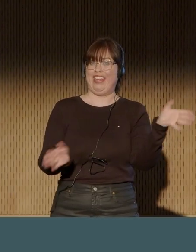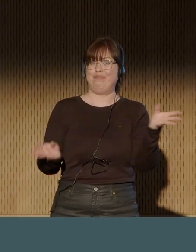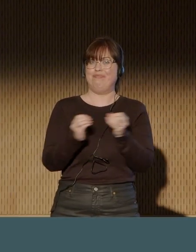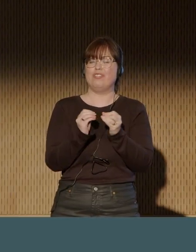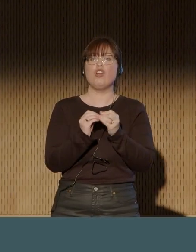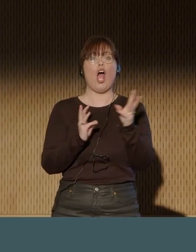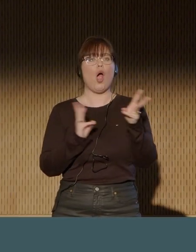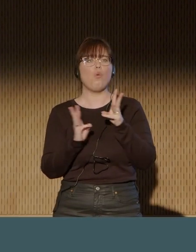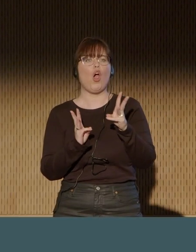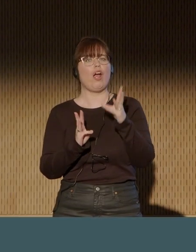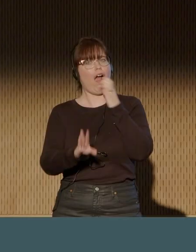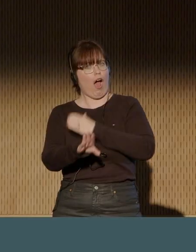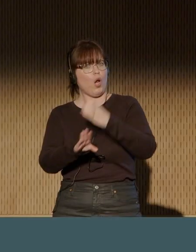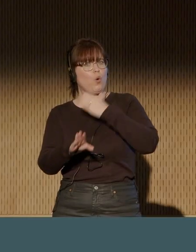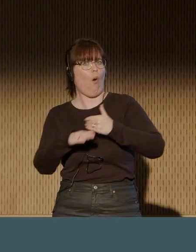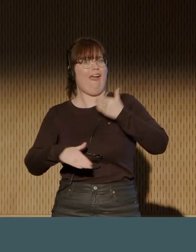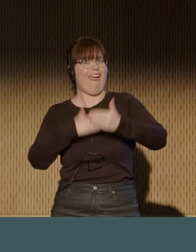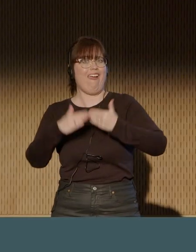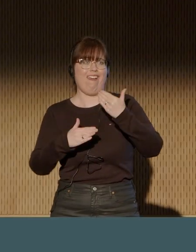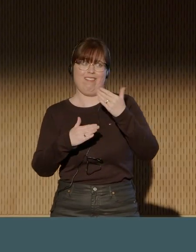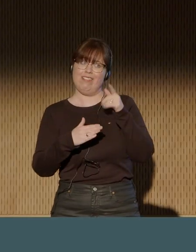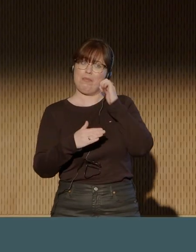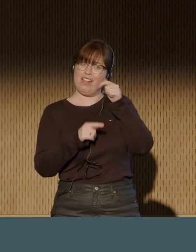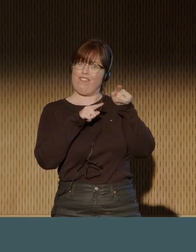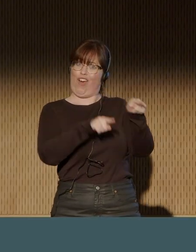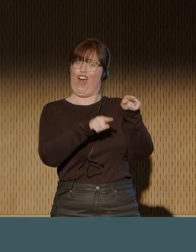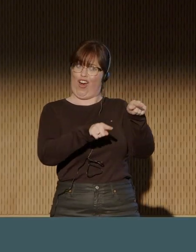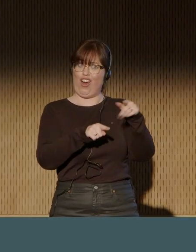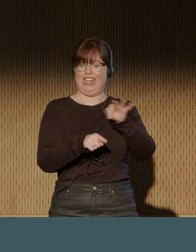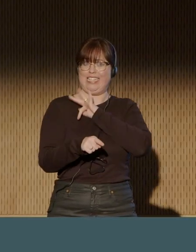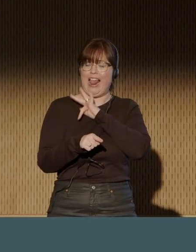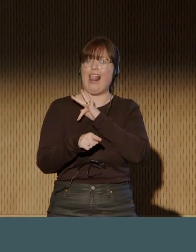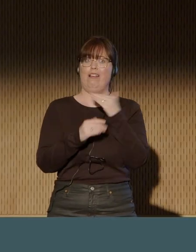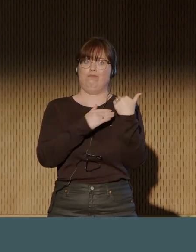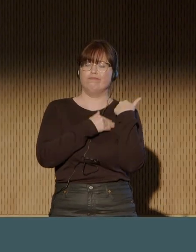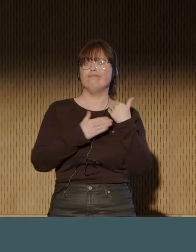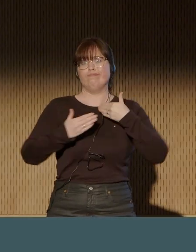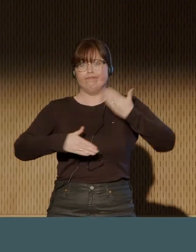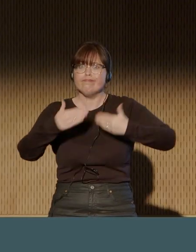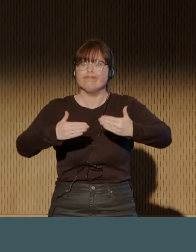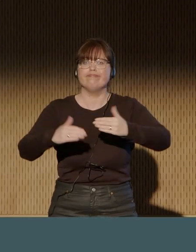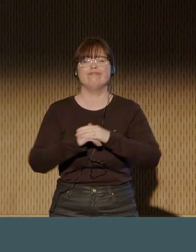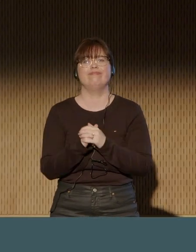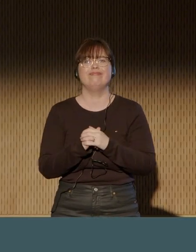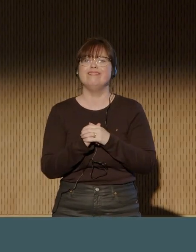that is hugely down to herself doing a lot of this. Yeah, you can't get away from that one,